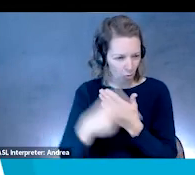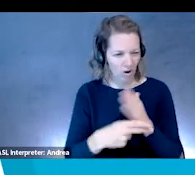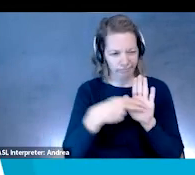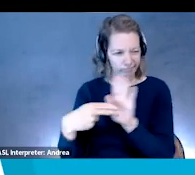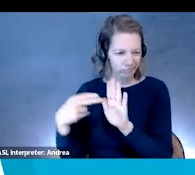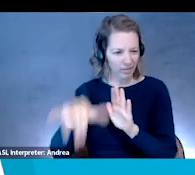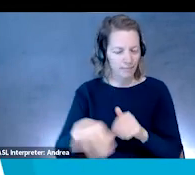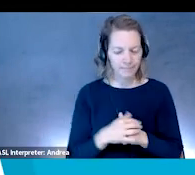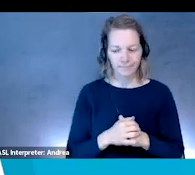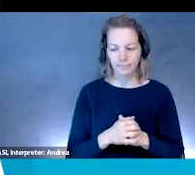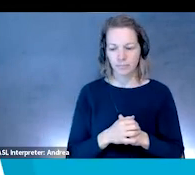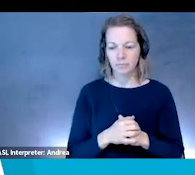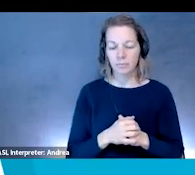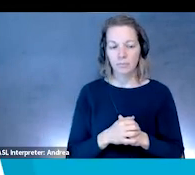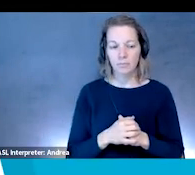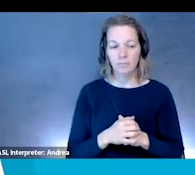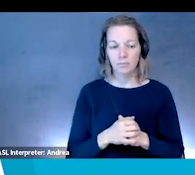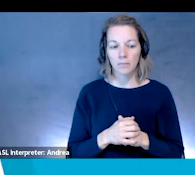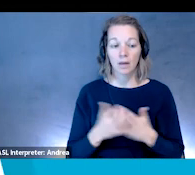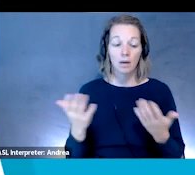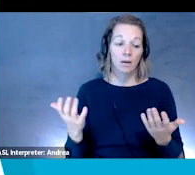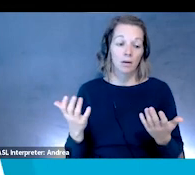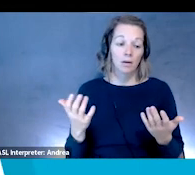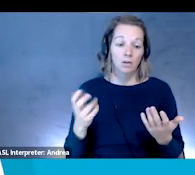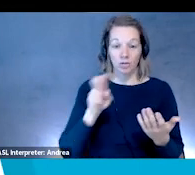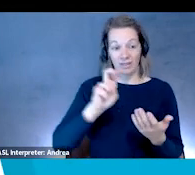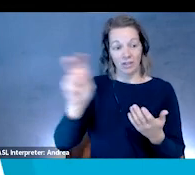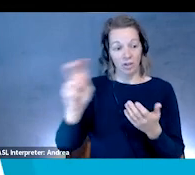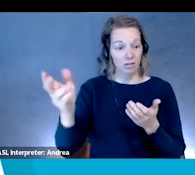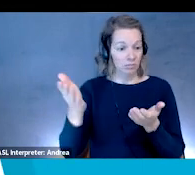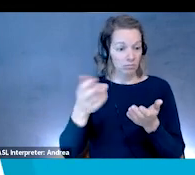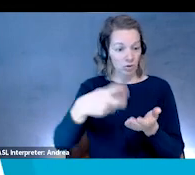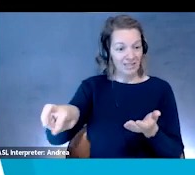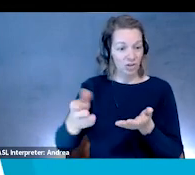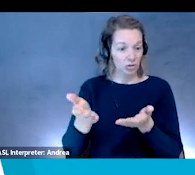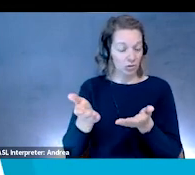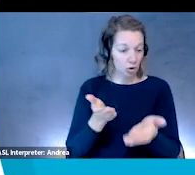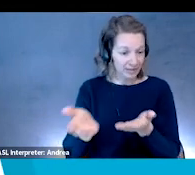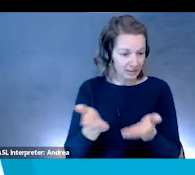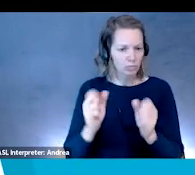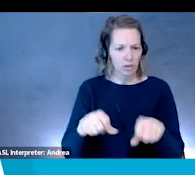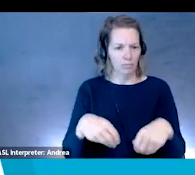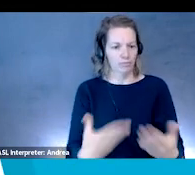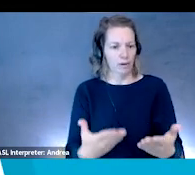SERVICES YOU MAY HAVE HEARD OF THEM OF THE STEPS SERVICES OR THE FAST TRACK